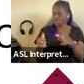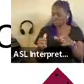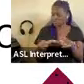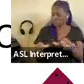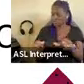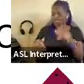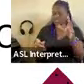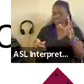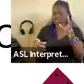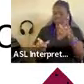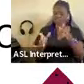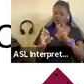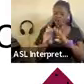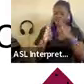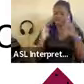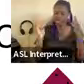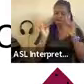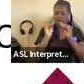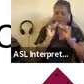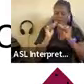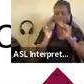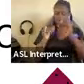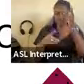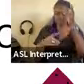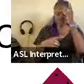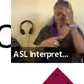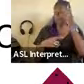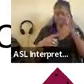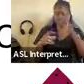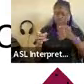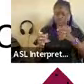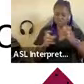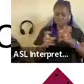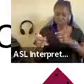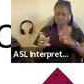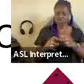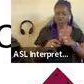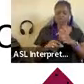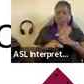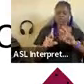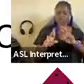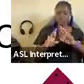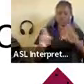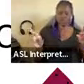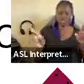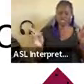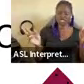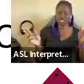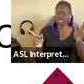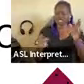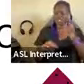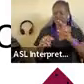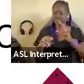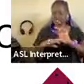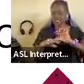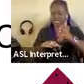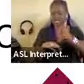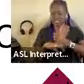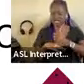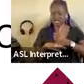control and in the provision of community support. We're going to continue to build models of community voice and engagement into our work.